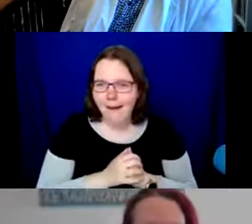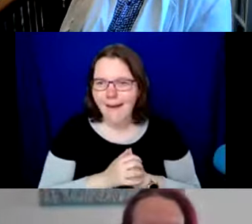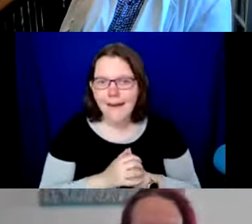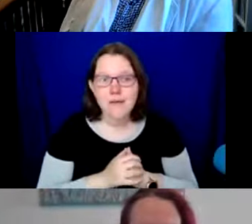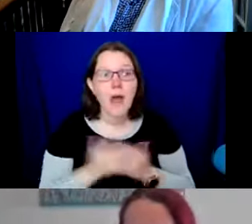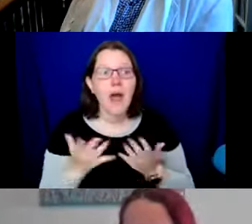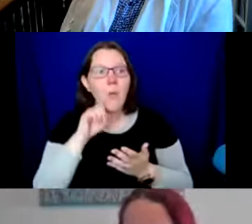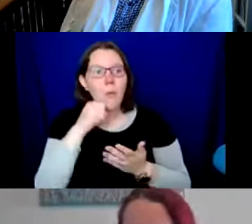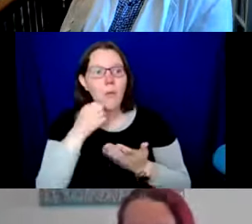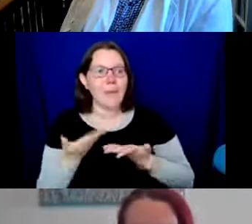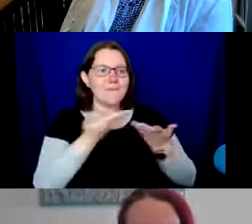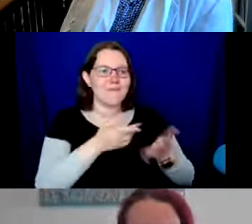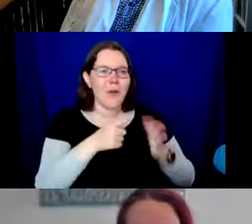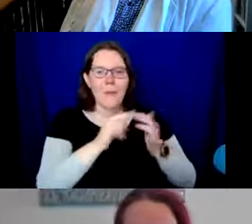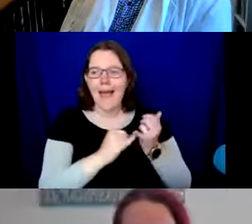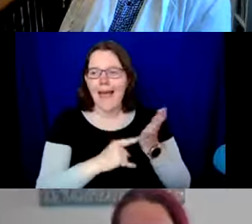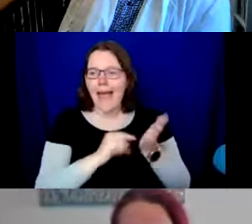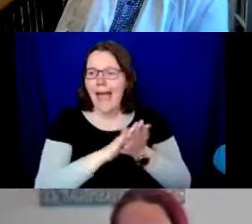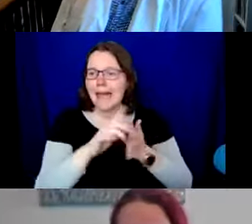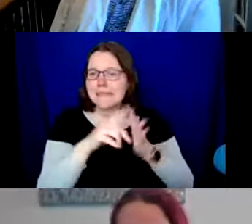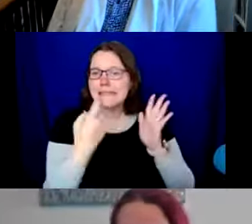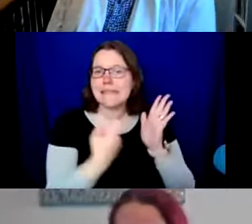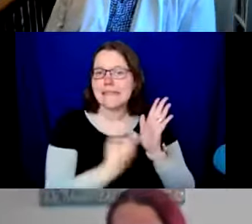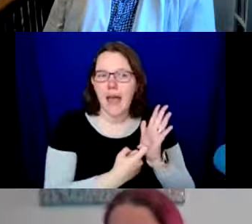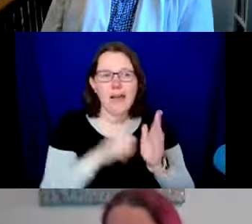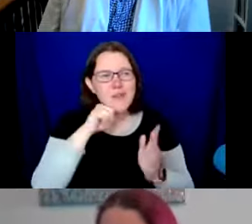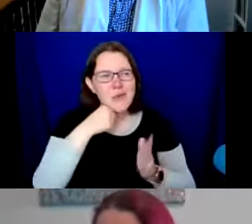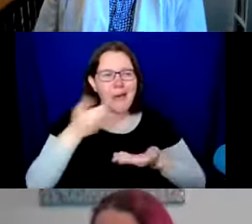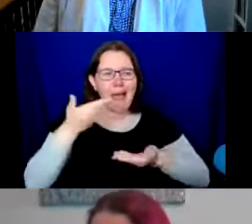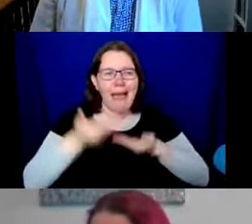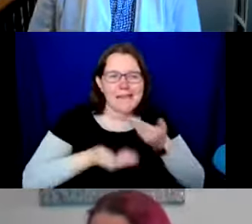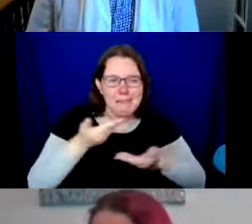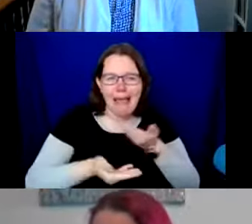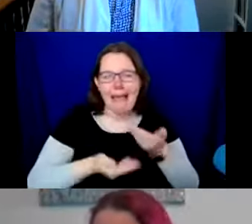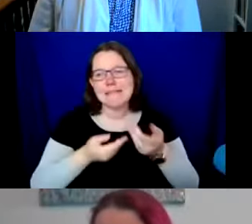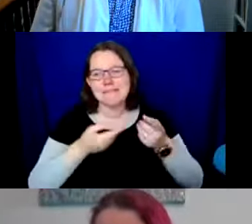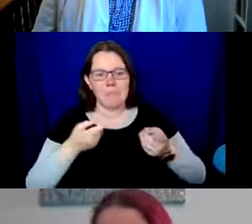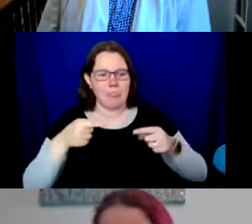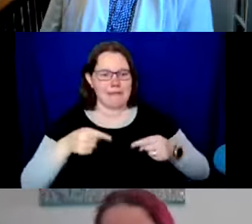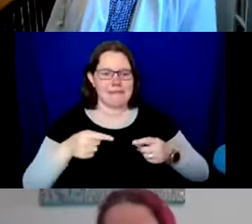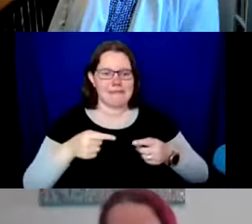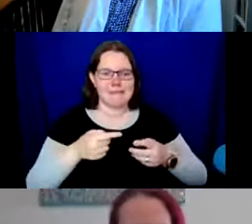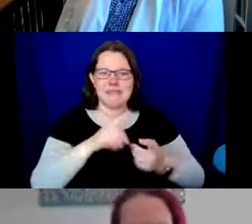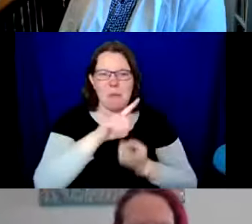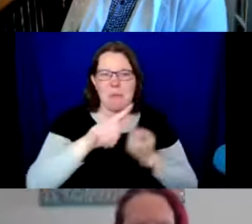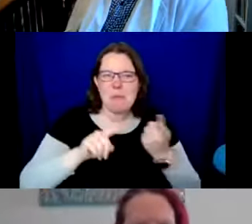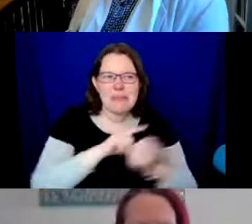a minute who will just give you the protocols for the meeting and we've also got Carrie here